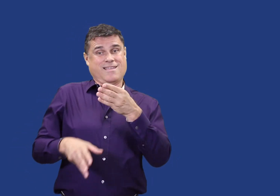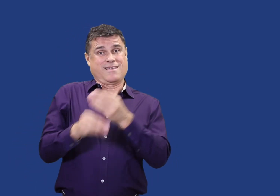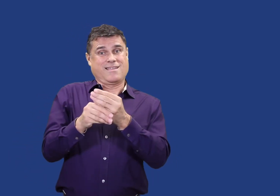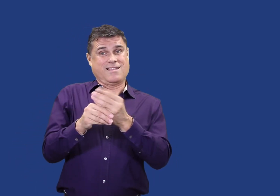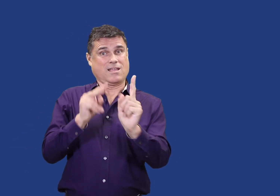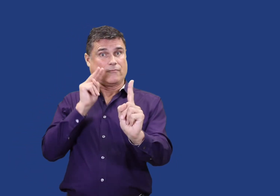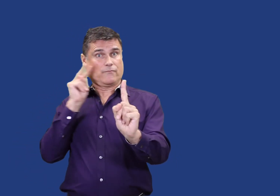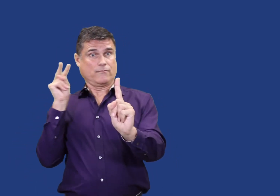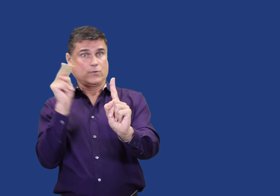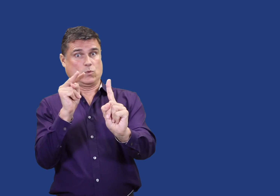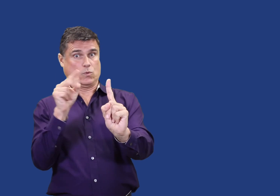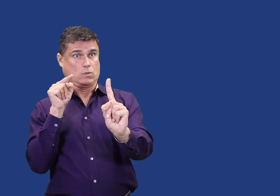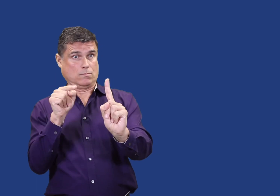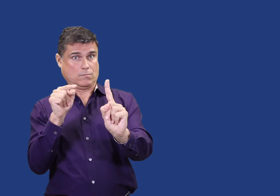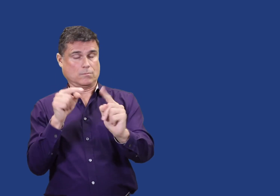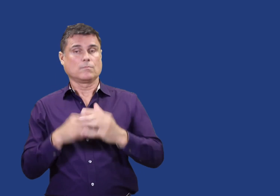ADDITIONAL POINTS OF VIEW